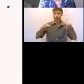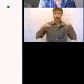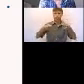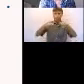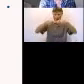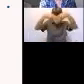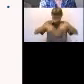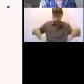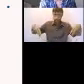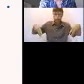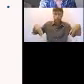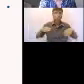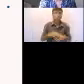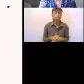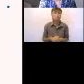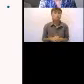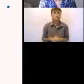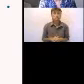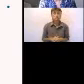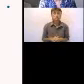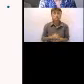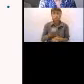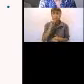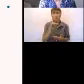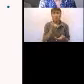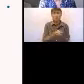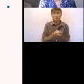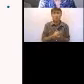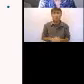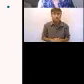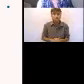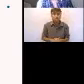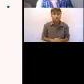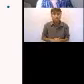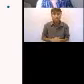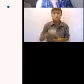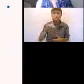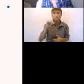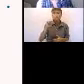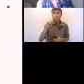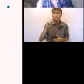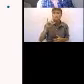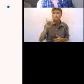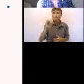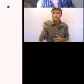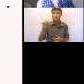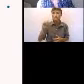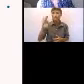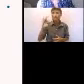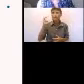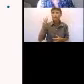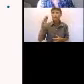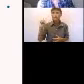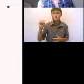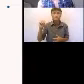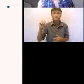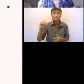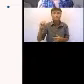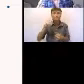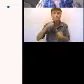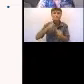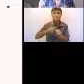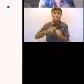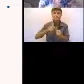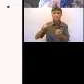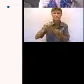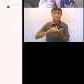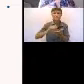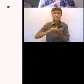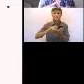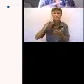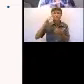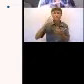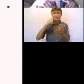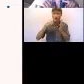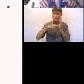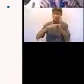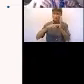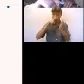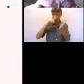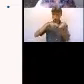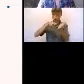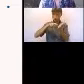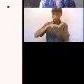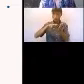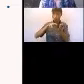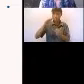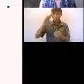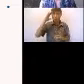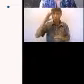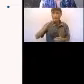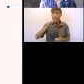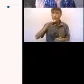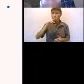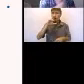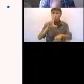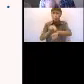Emergent Strategy, Adrienne Maree Brown reflects on how birds, like in that V-shape, take turns